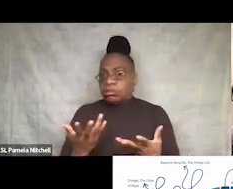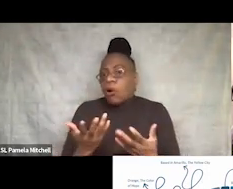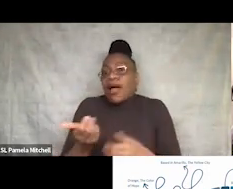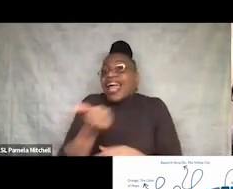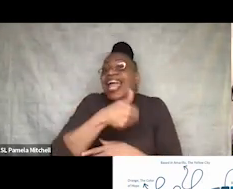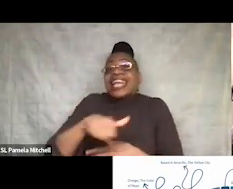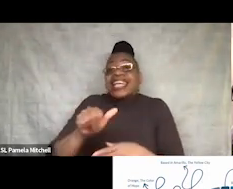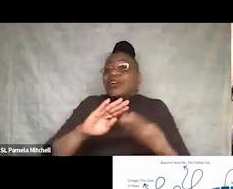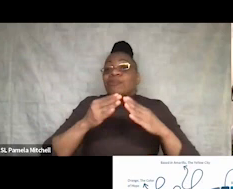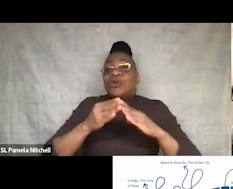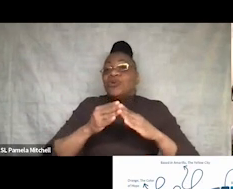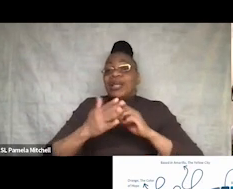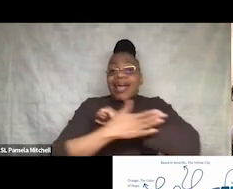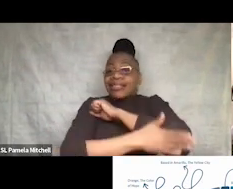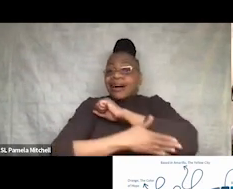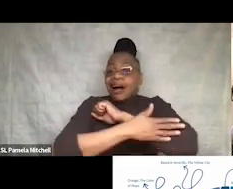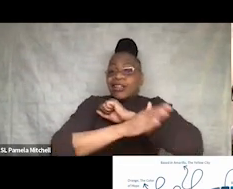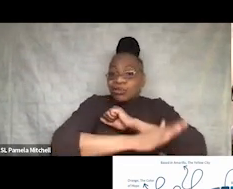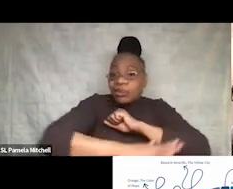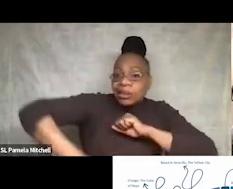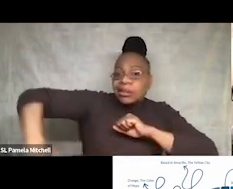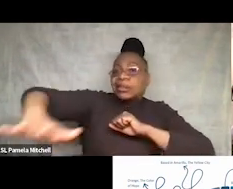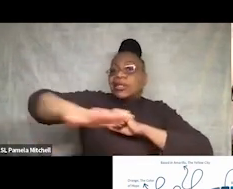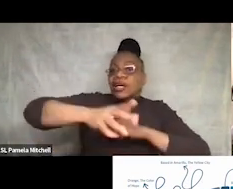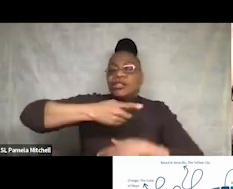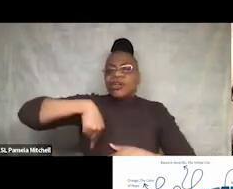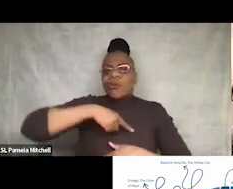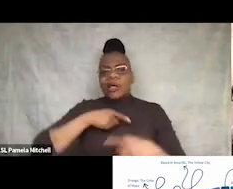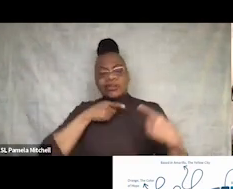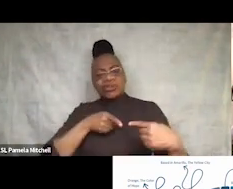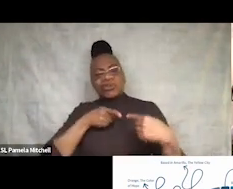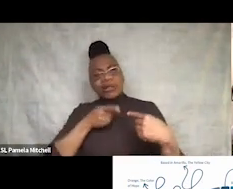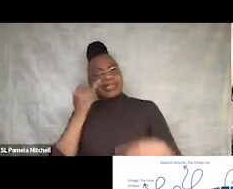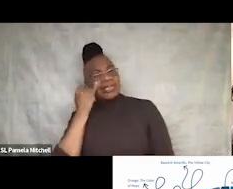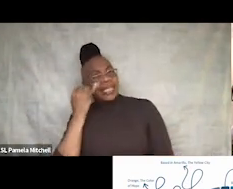And so, we're struggling now with, do we wanna build out our own, you know, MAP program,